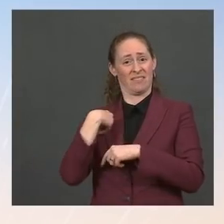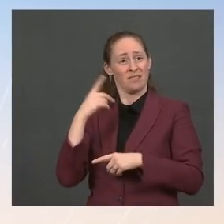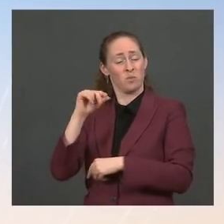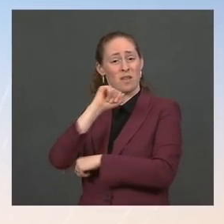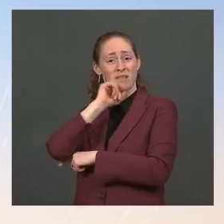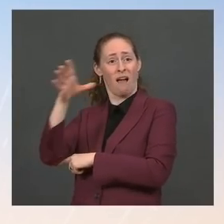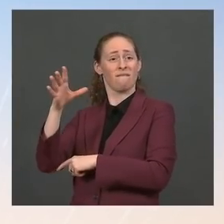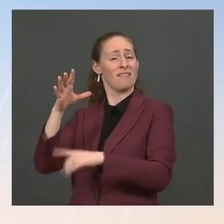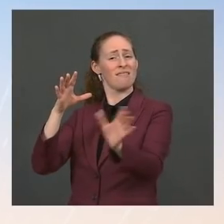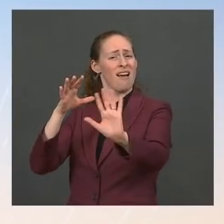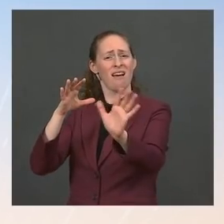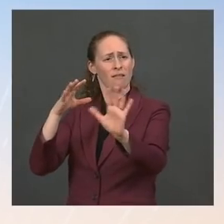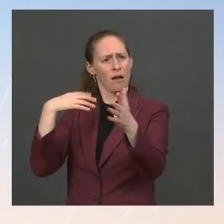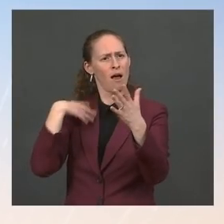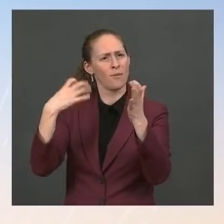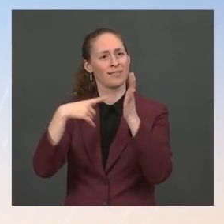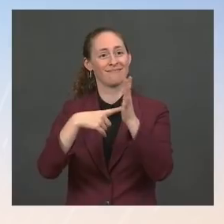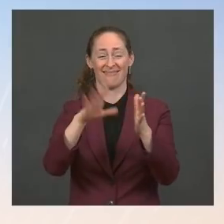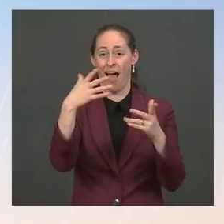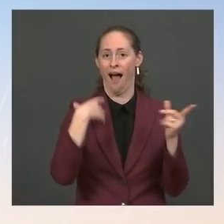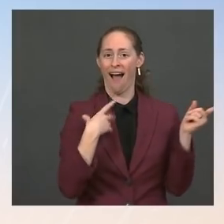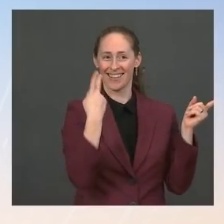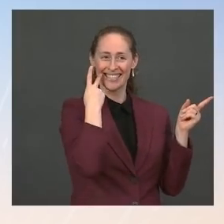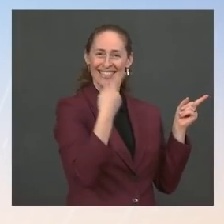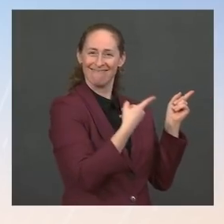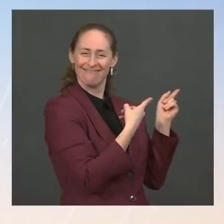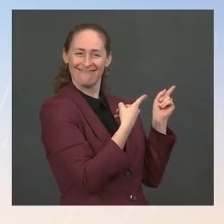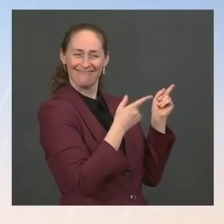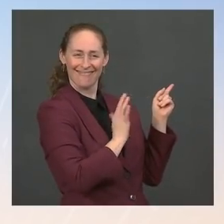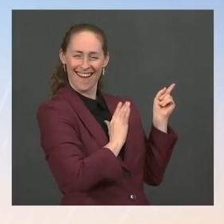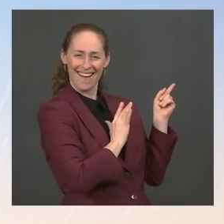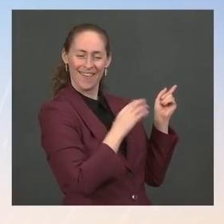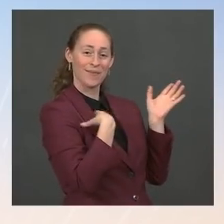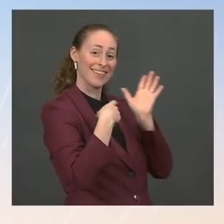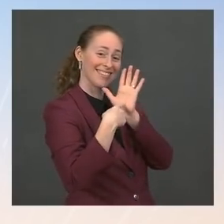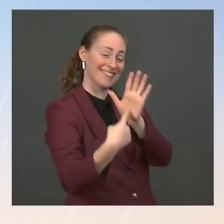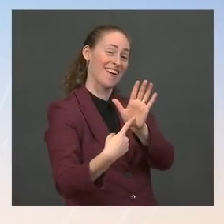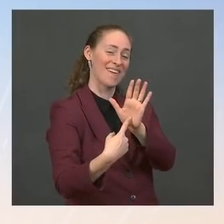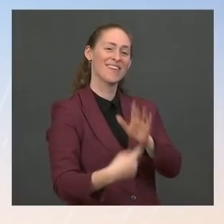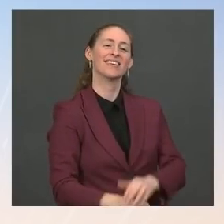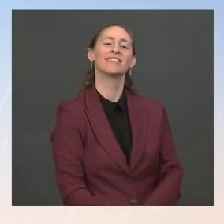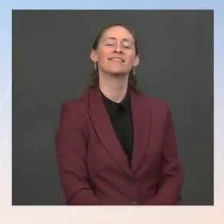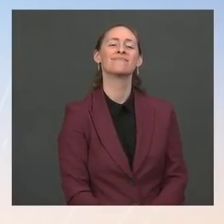but is because if we don't act on Build Back Better, what we're doing is we are --